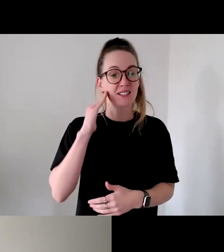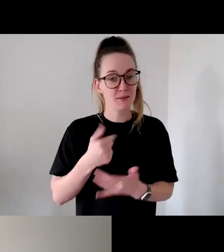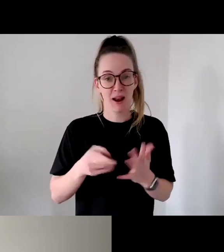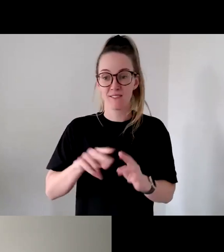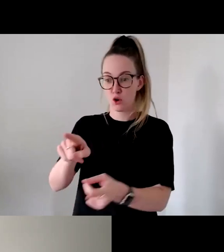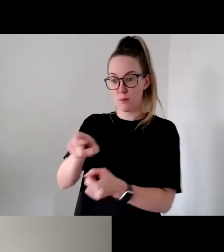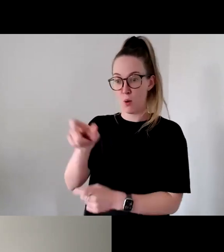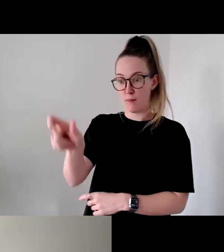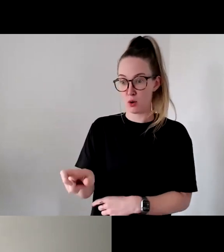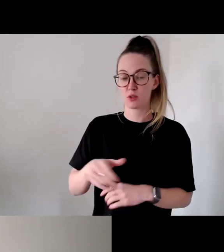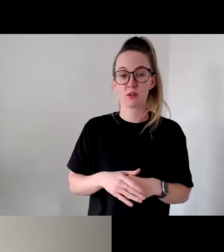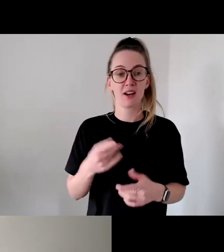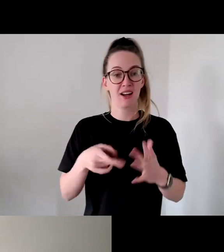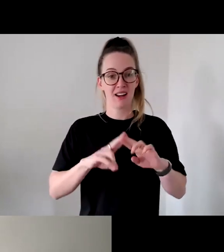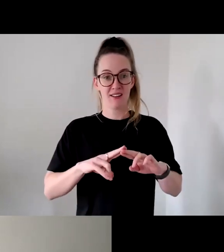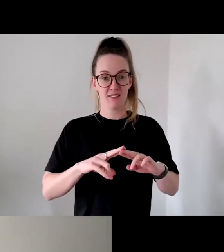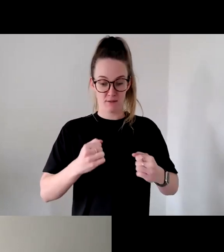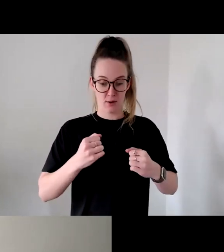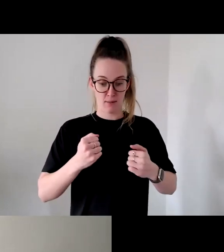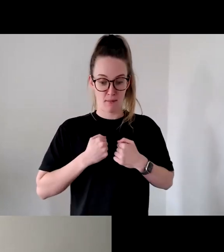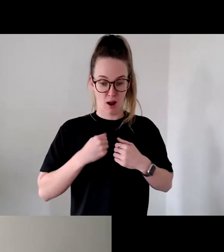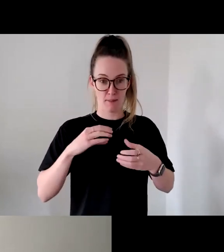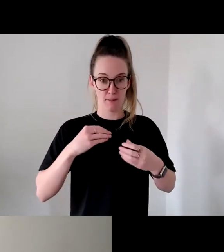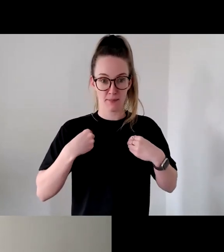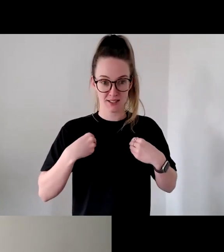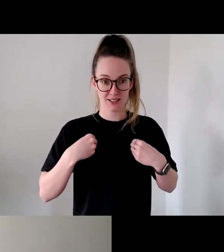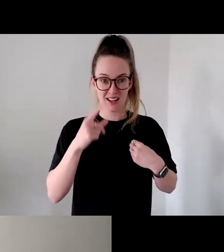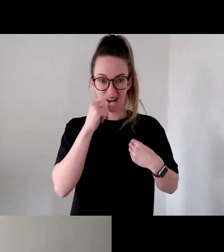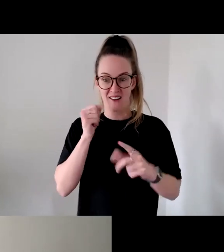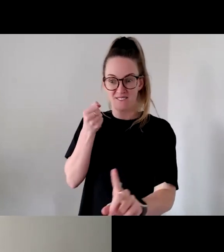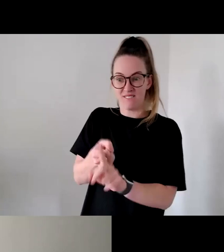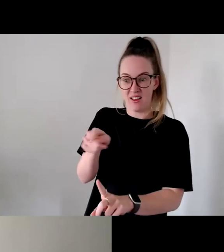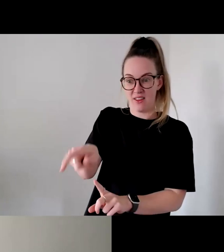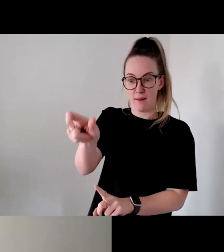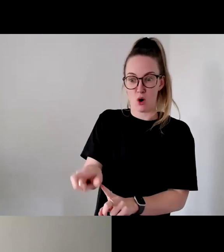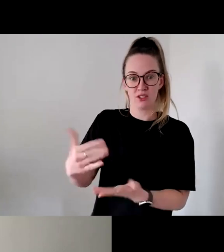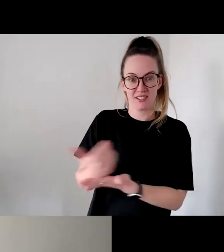business that could affect someone's safety, then you have some responsibilities. That is how these